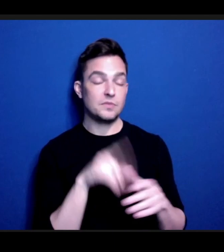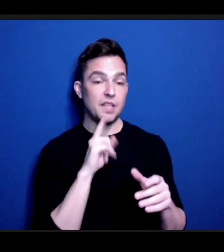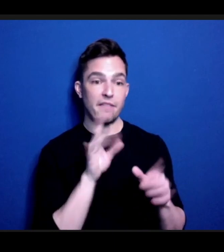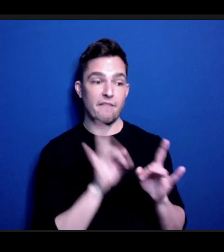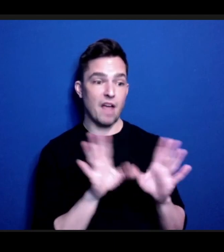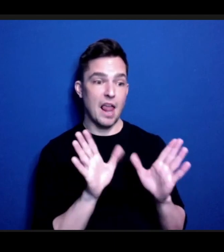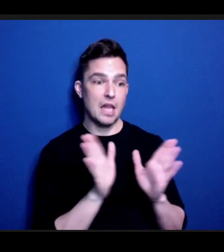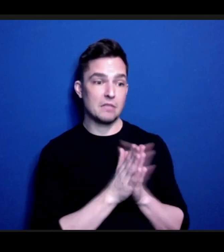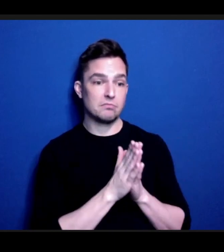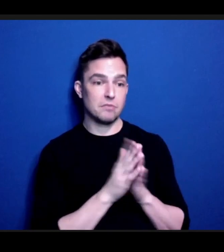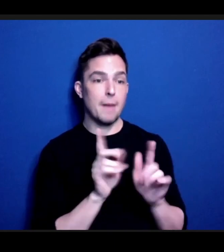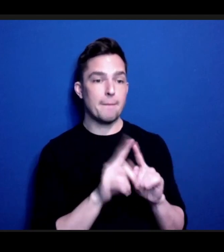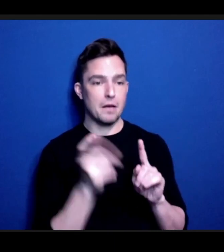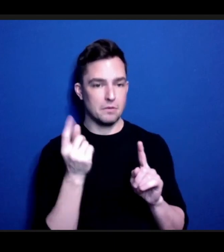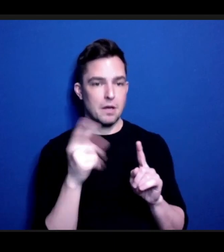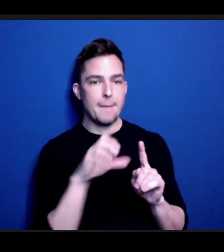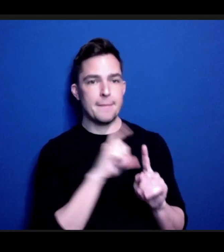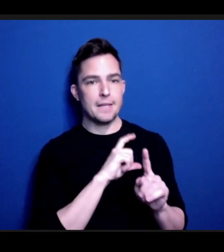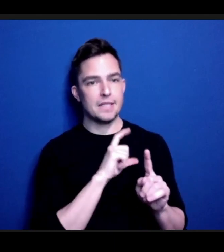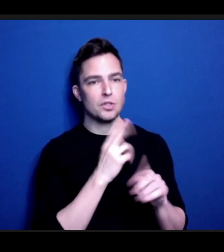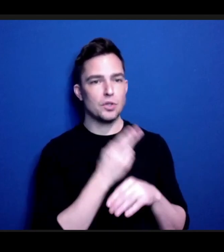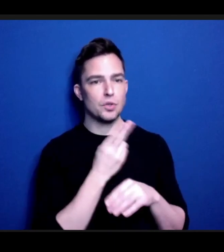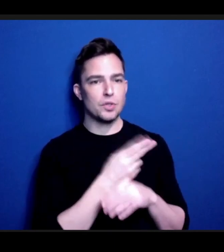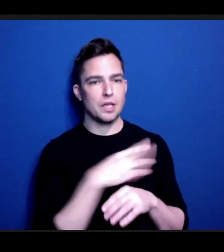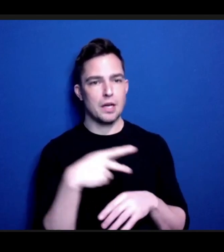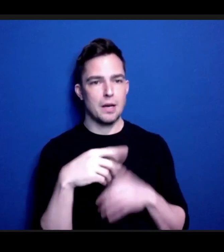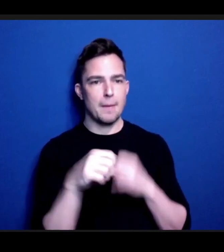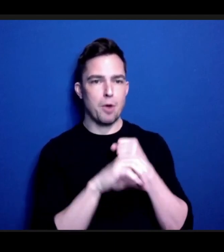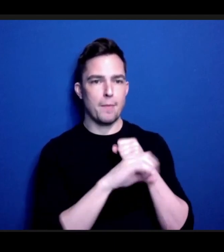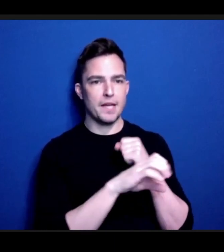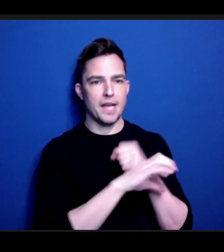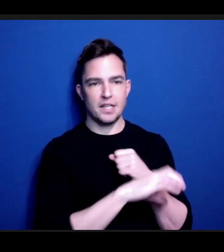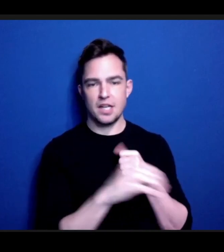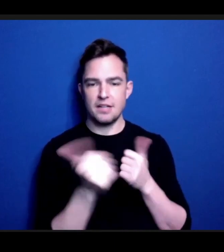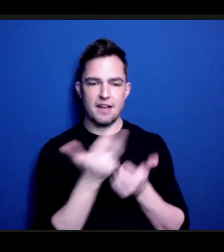But police are using propaganda and through all the powers that they're able to, to reinsert